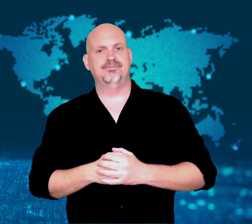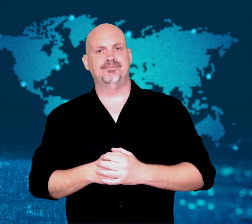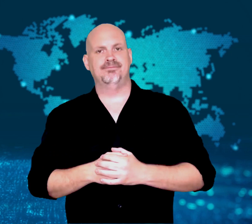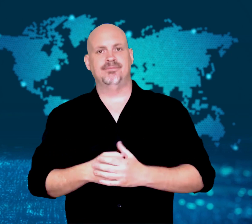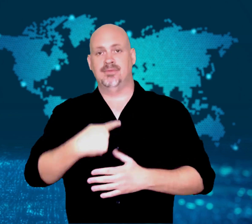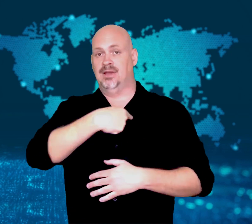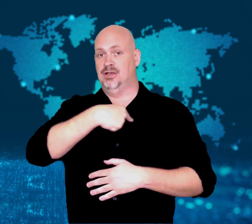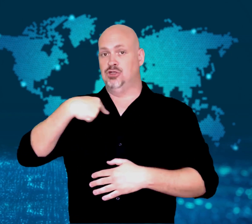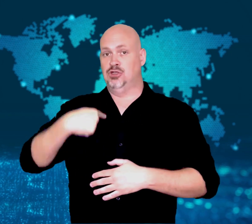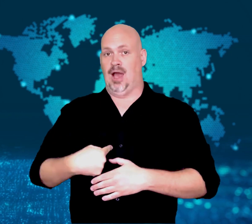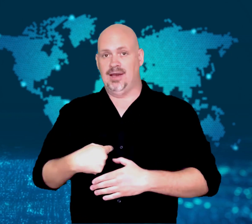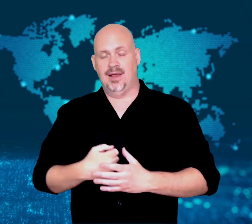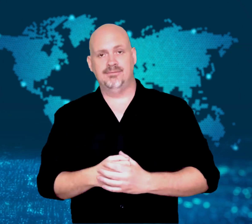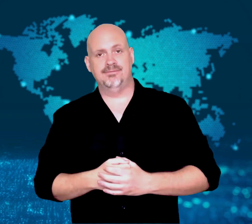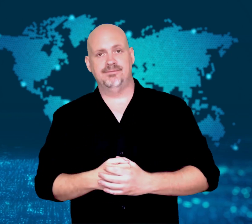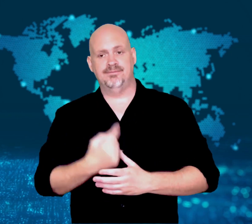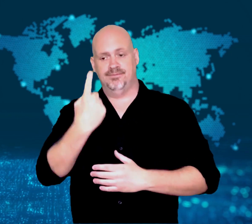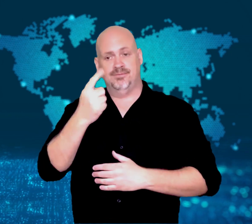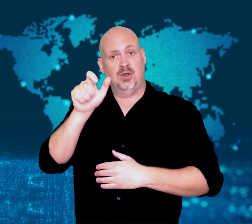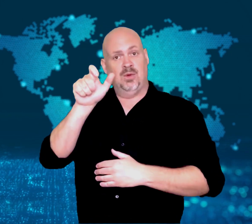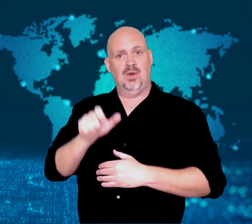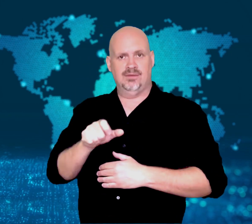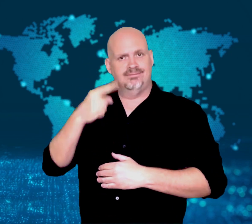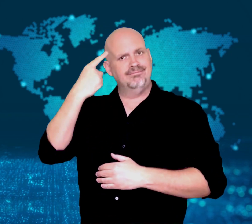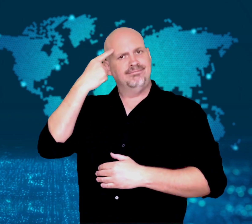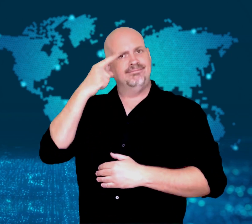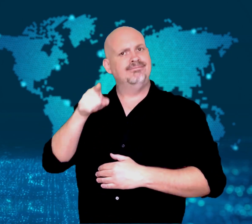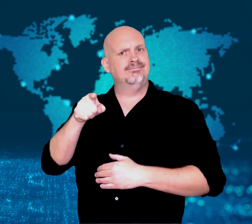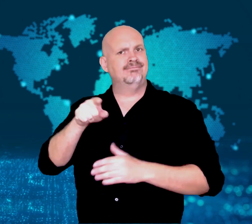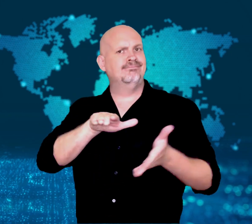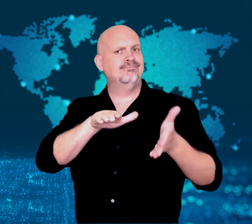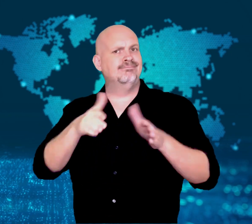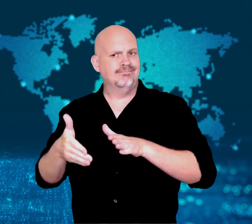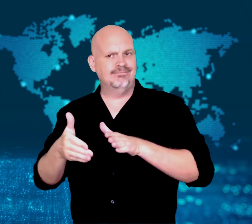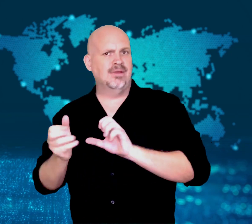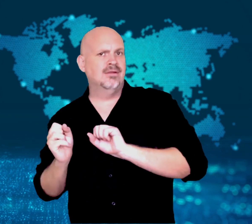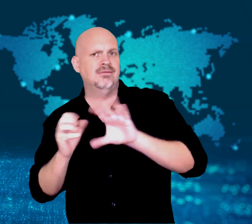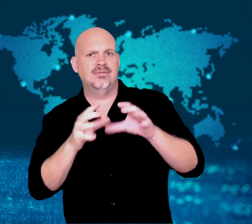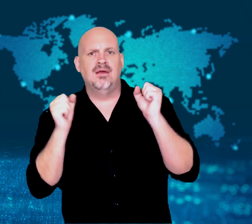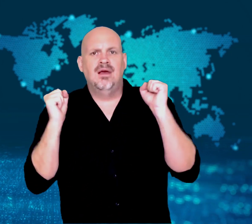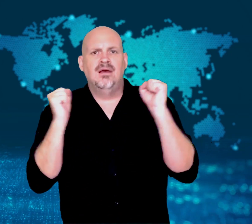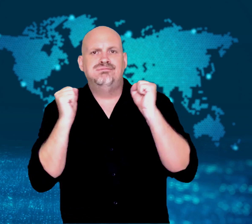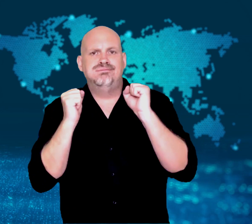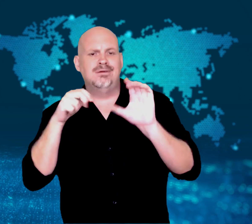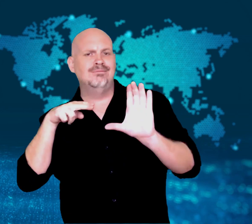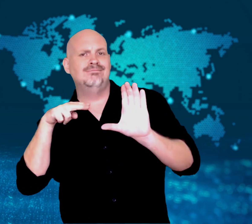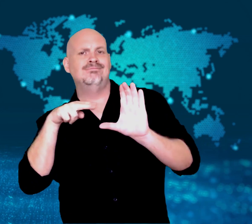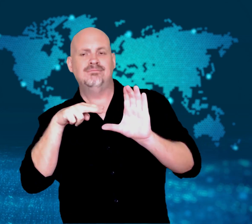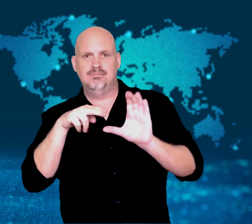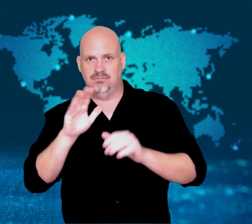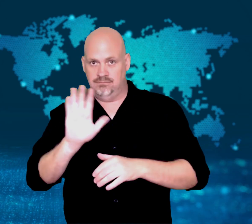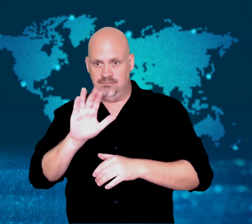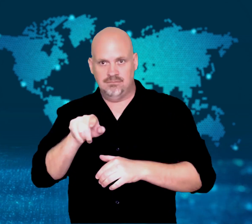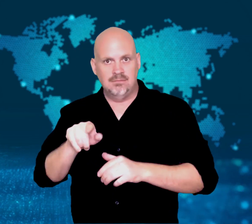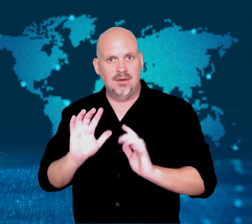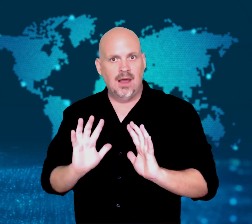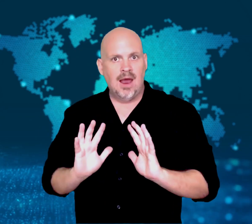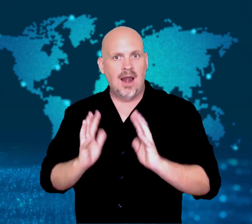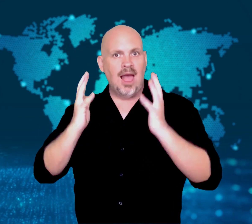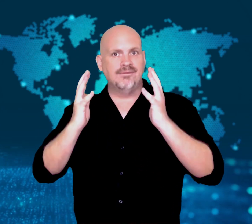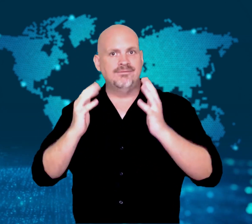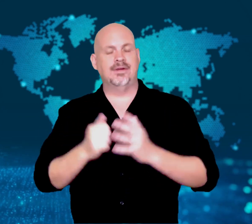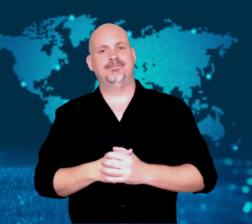A body mistakenly sent to morgue.